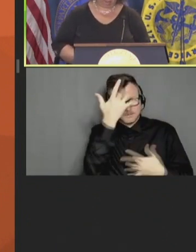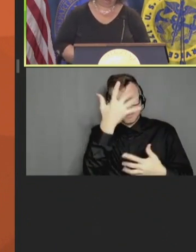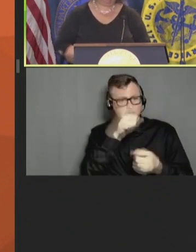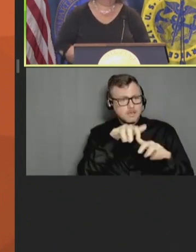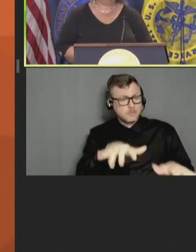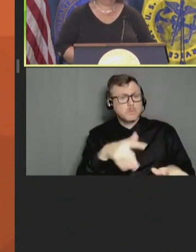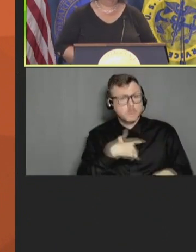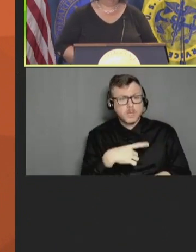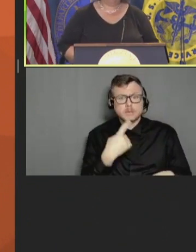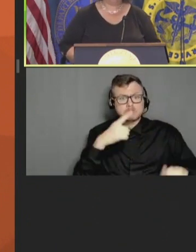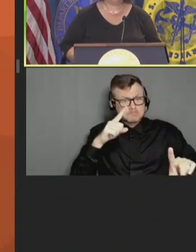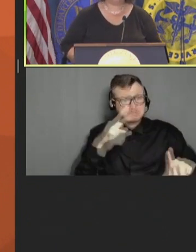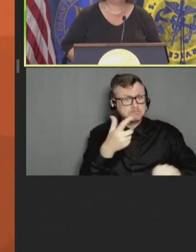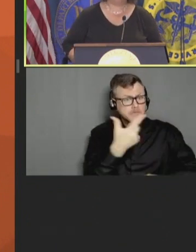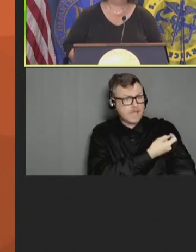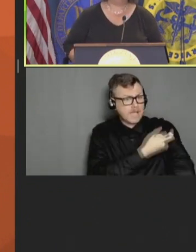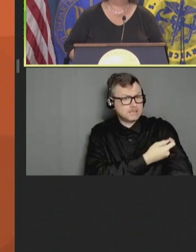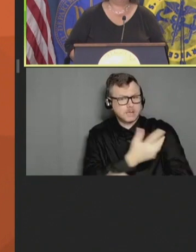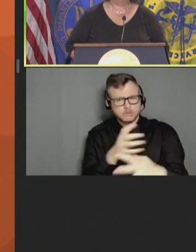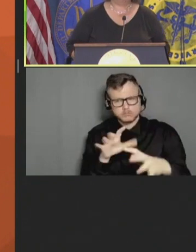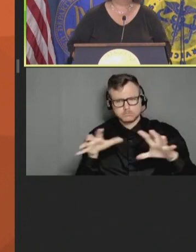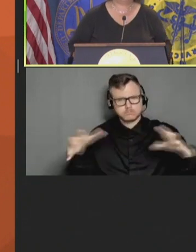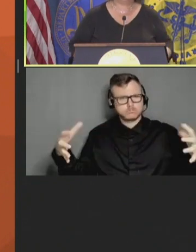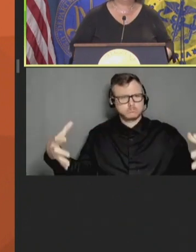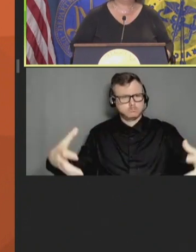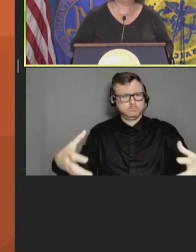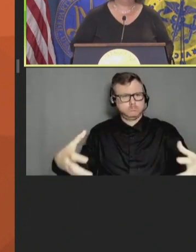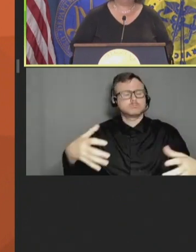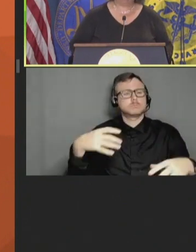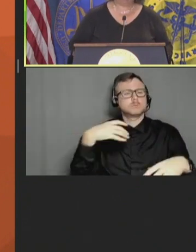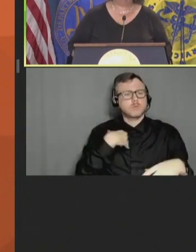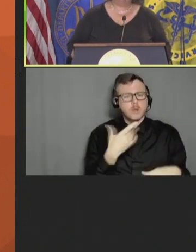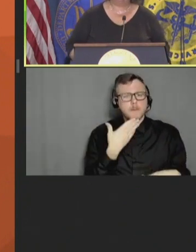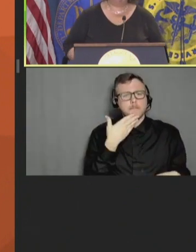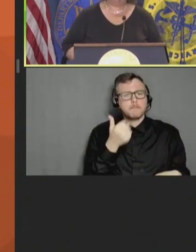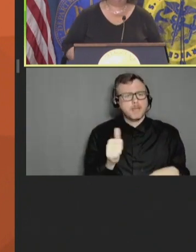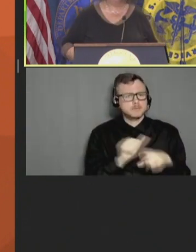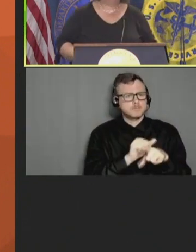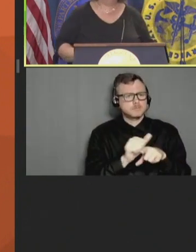population and we should learn from our best practices that we instituted then. We really